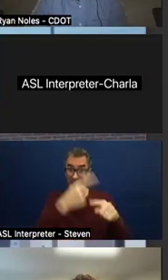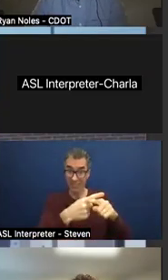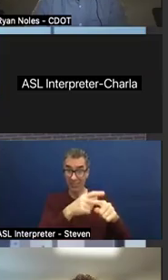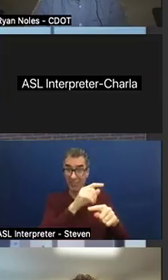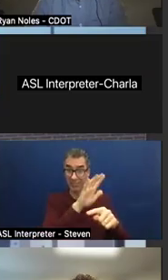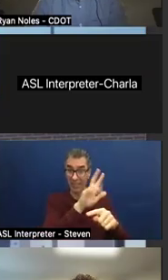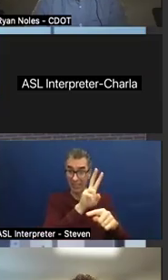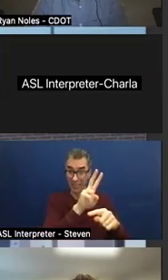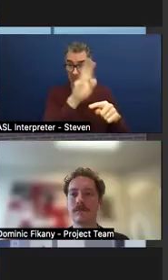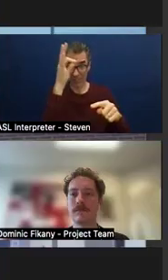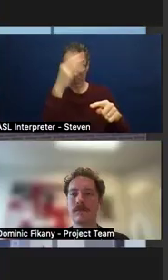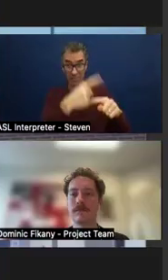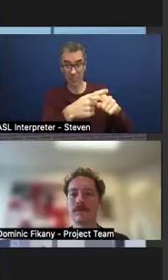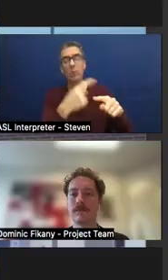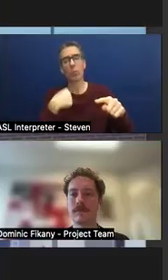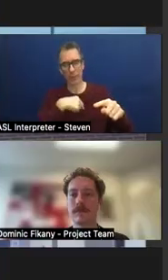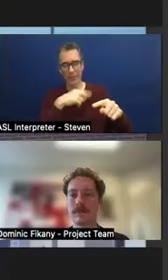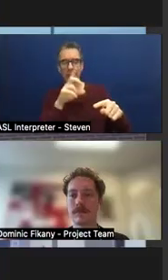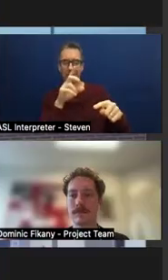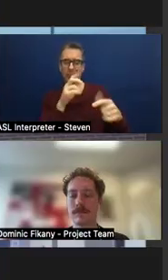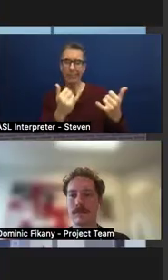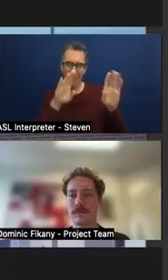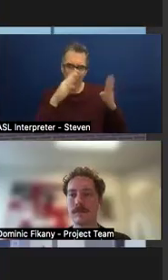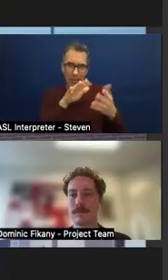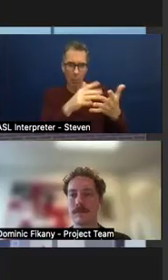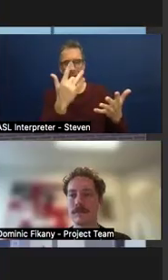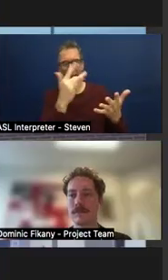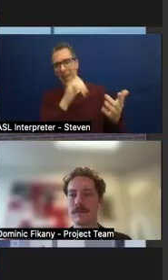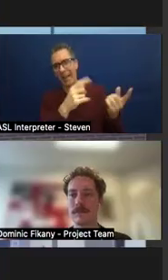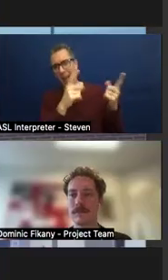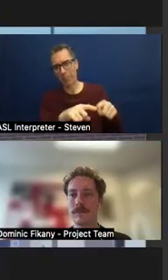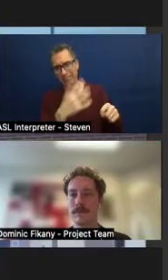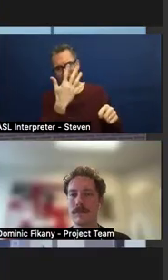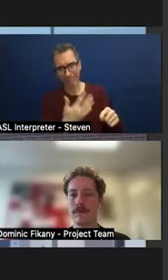'cause we were aware of aware of what happened there, but yeah, that's a good point